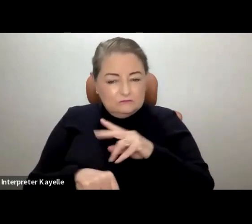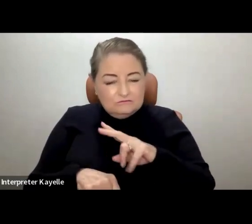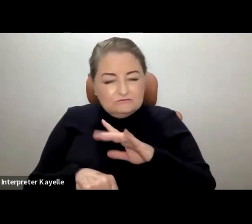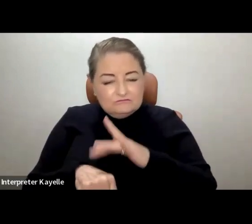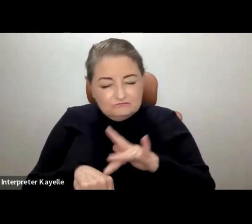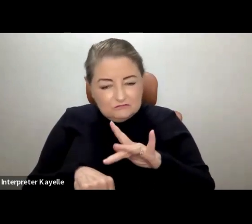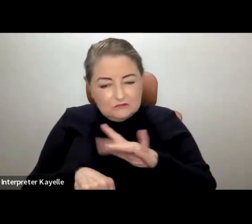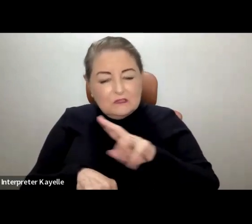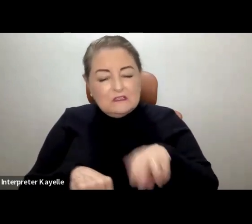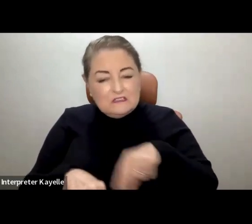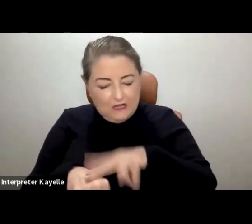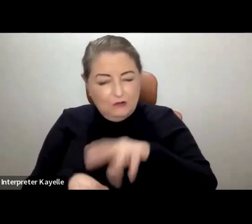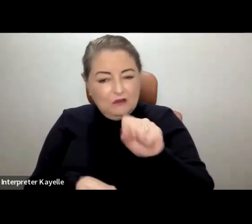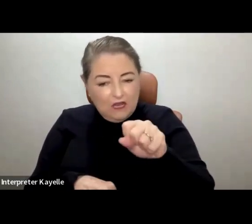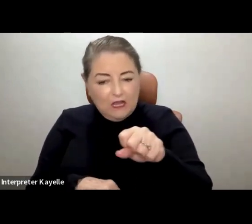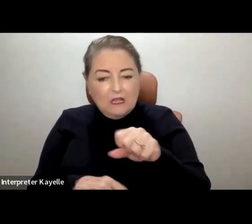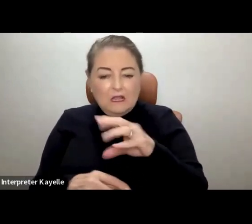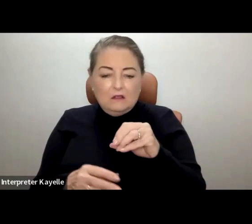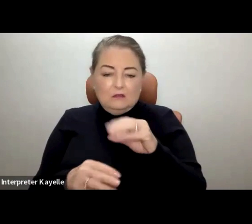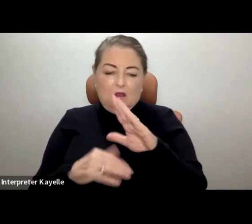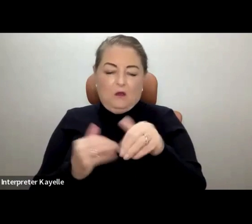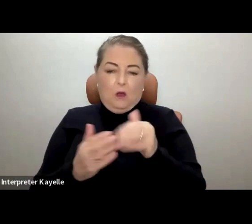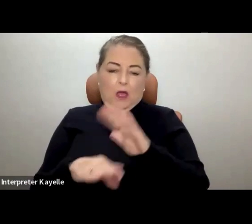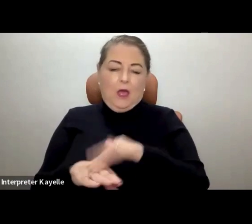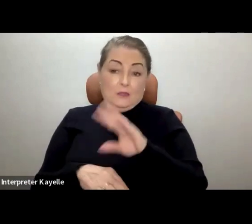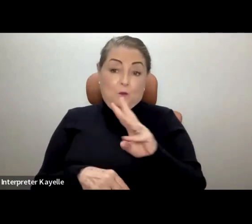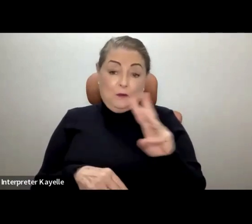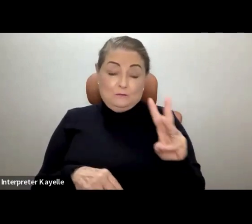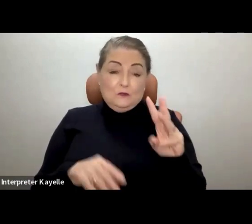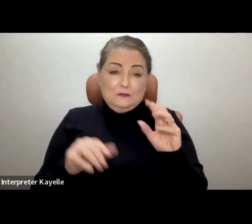And that's all on the website. And you can definitely check